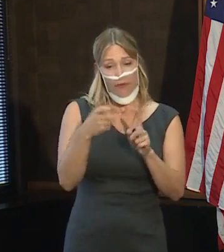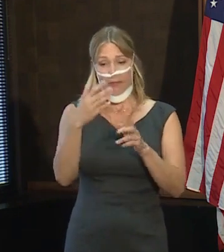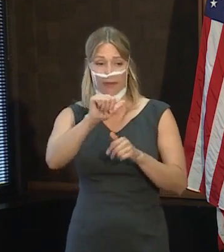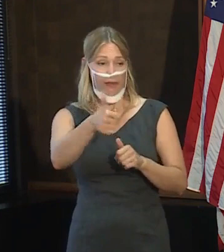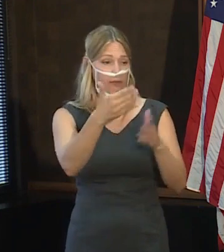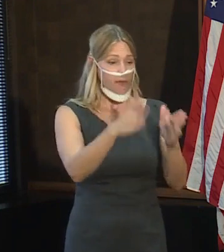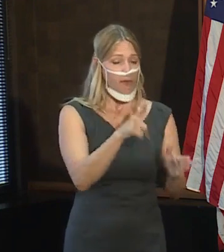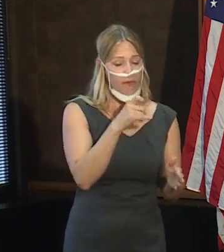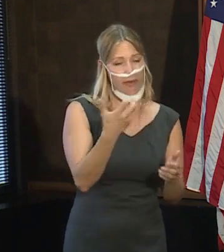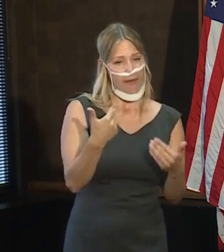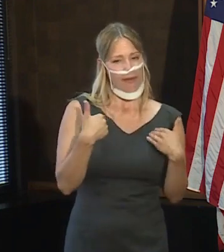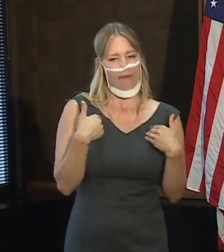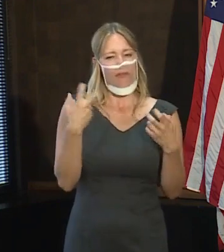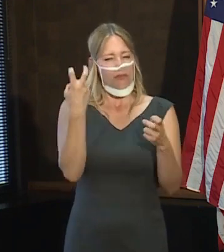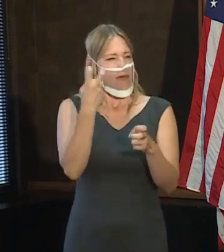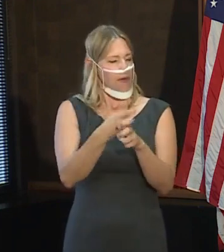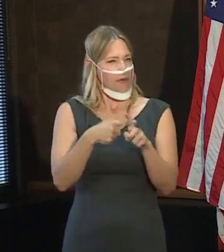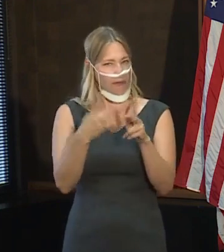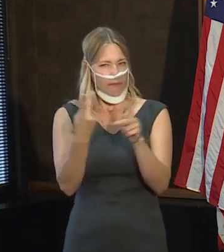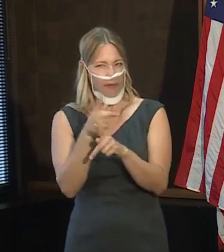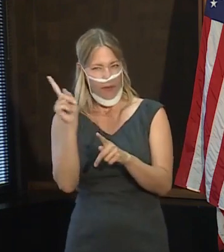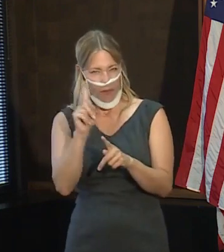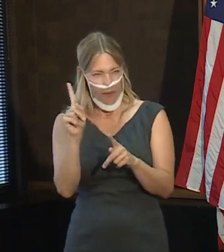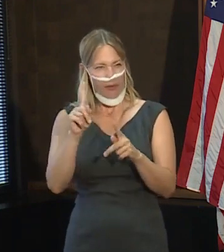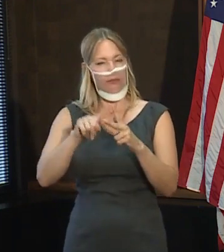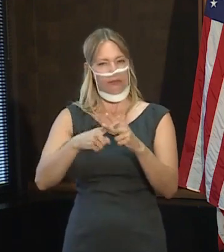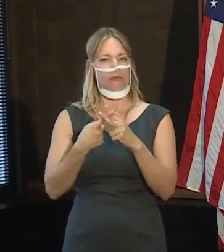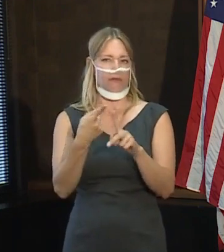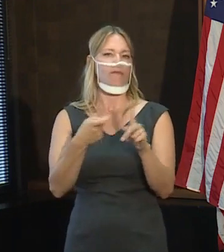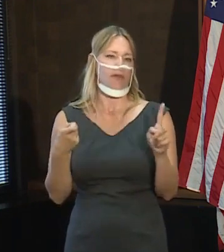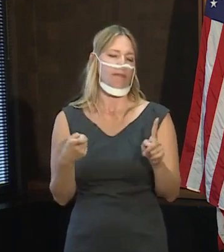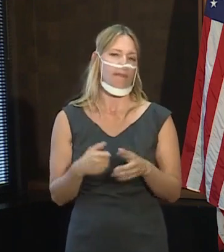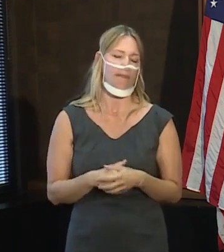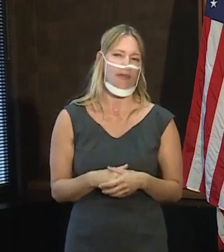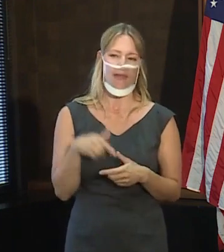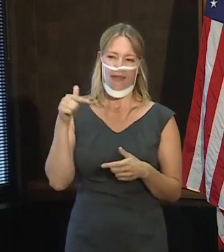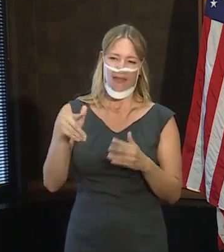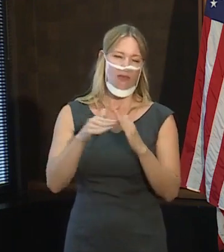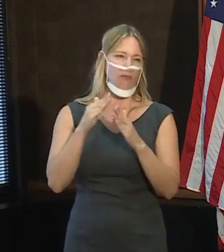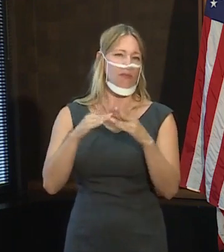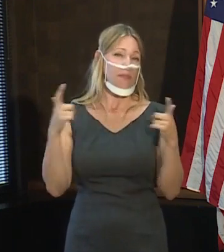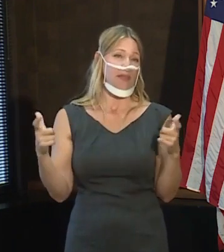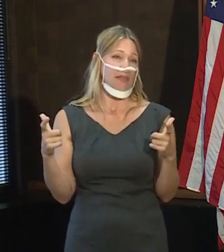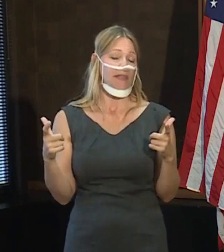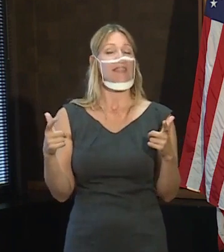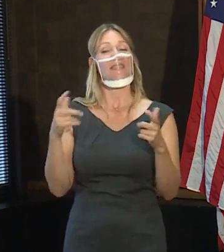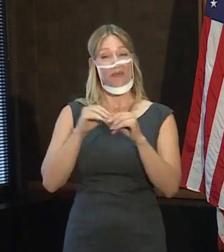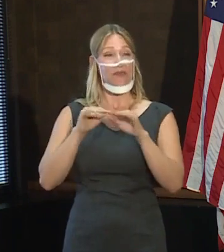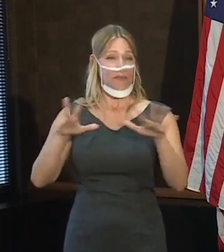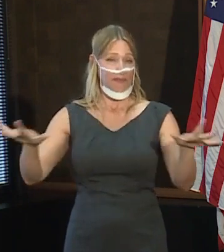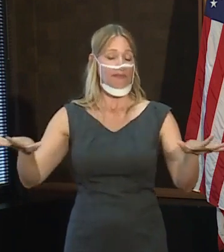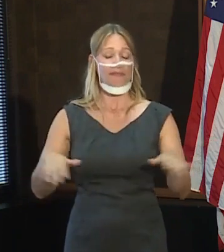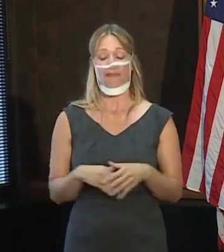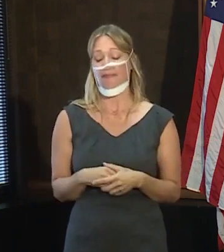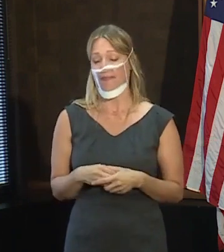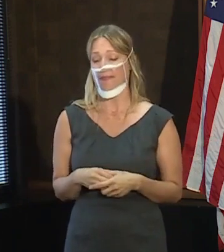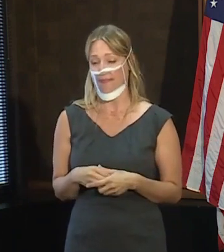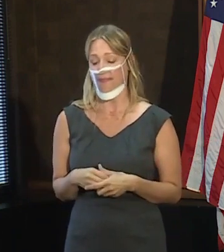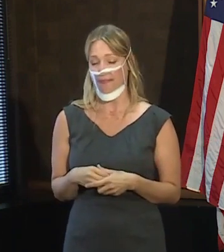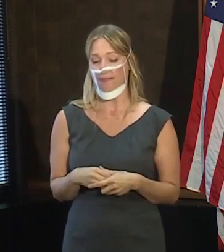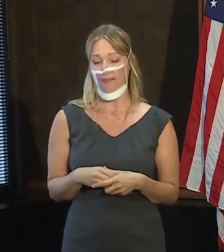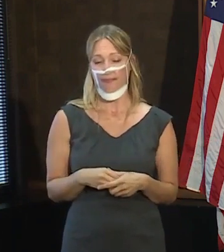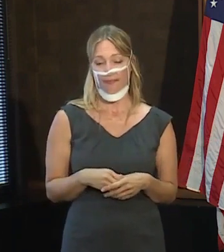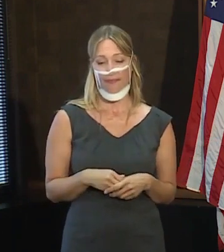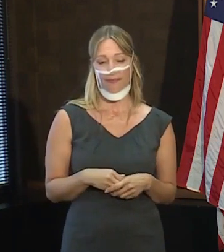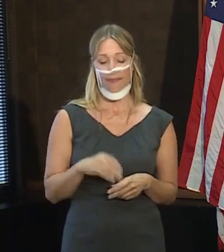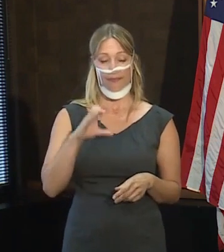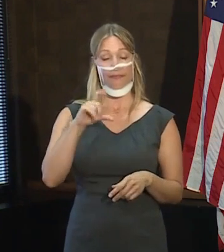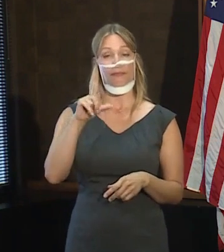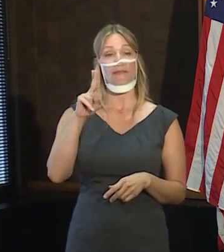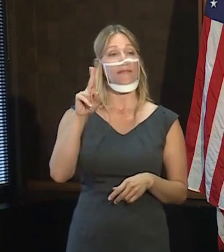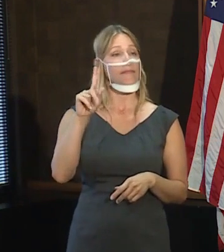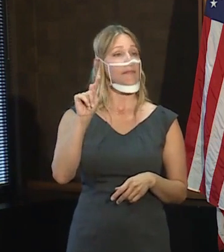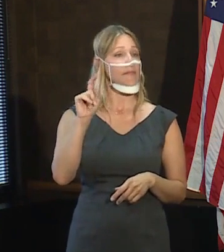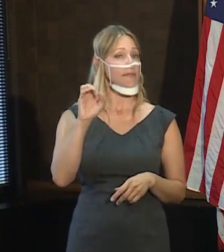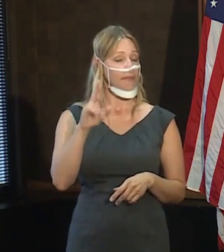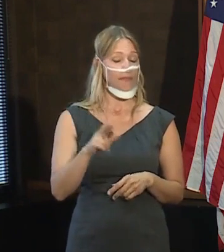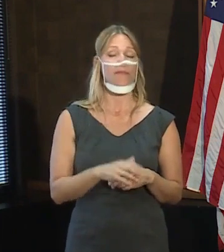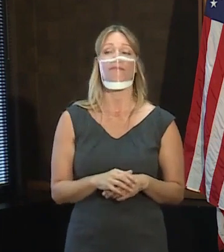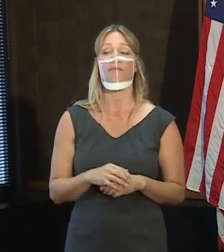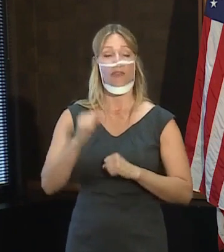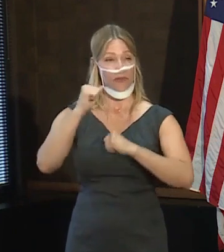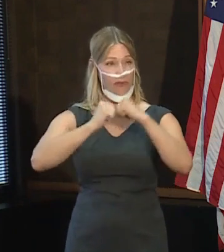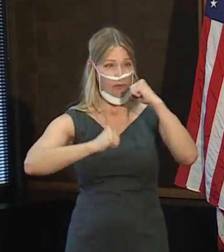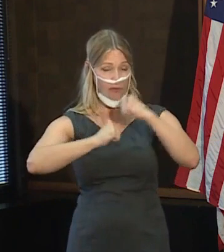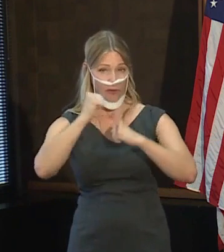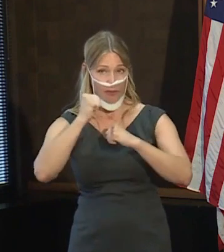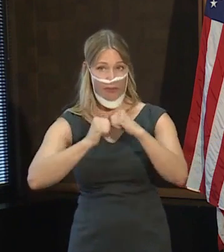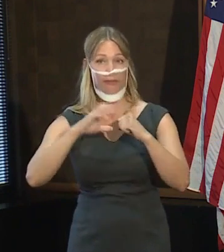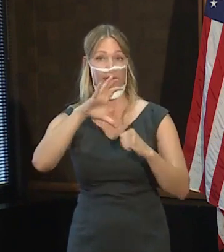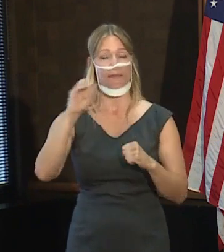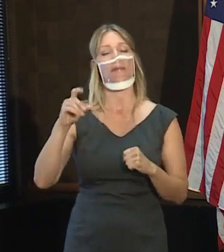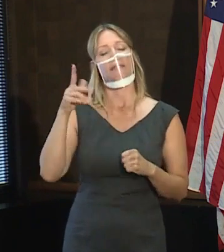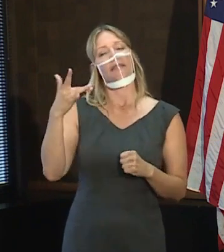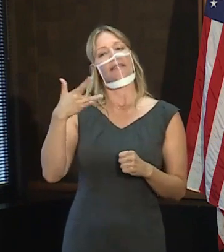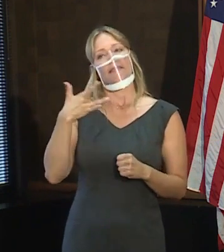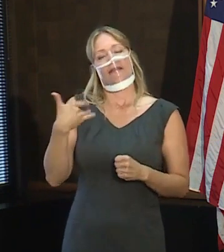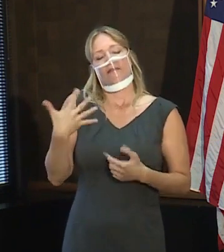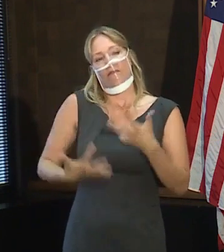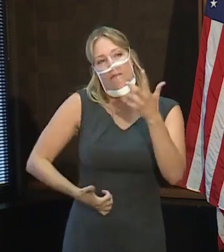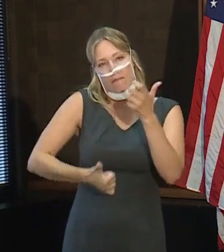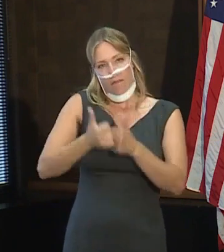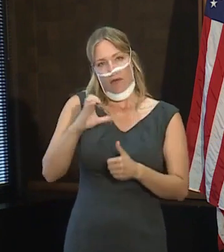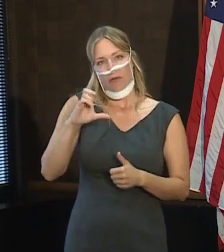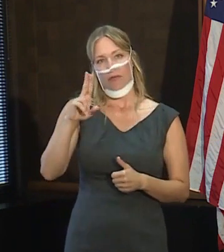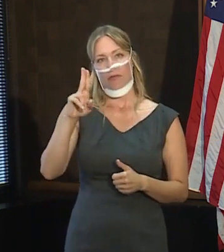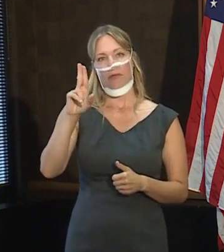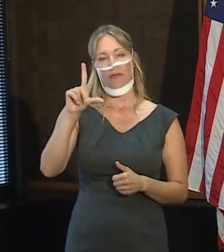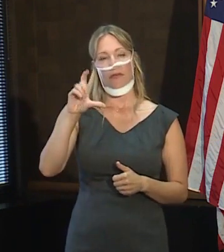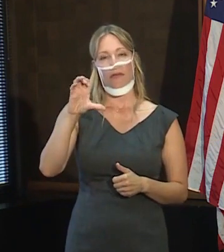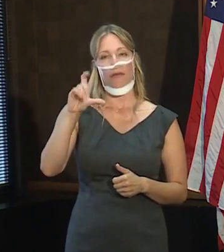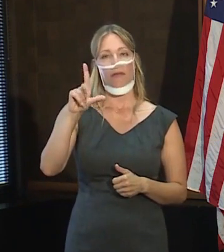COURT TO DO CONTACT TRACING AND ISOLATION AND REALLY TRY TO THINGS UNDER CONTROL WHEN YOU HAVE ADVISED SPREAD IN THE COMMUNITY AS THIS JUST QUICKLY ABOUT THE CLUSTERS CONSTRUCTION